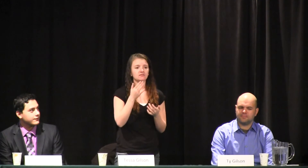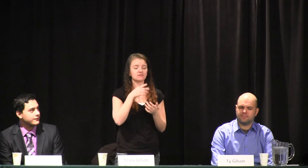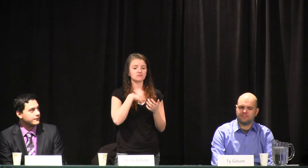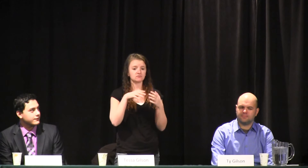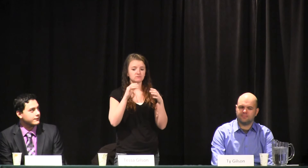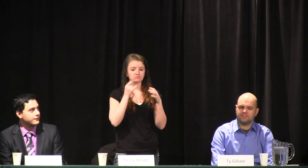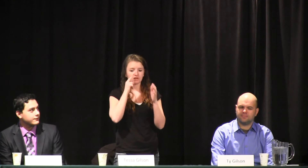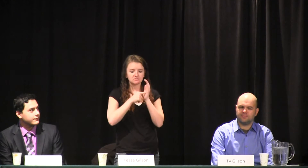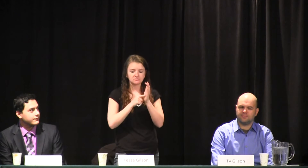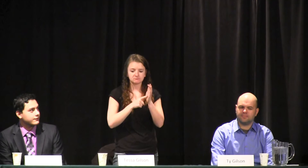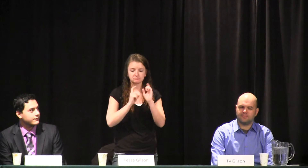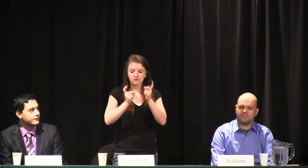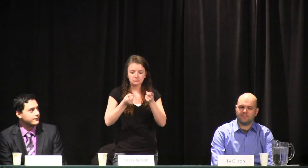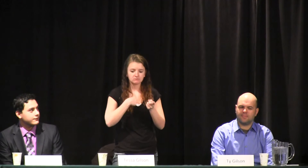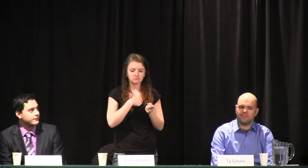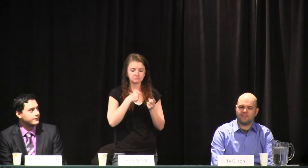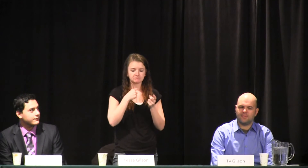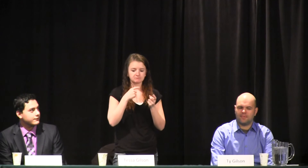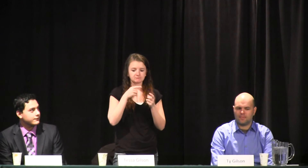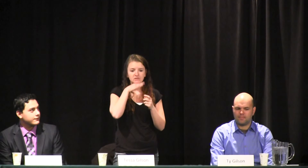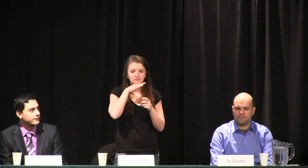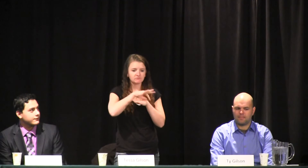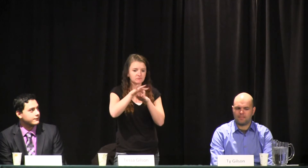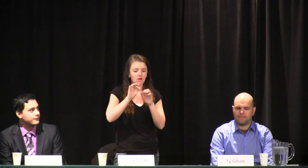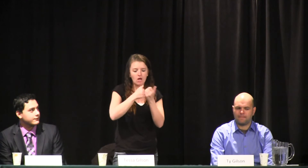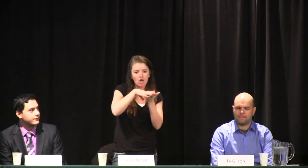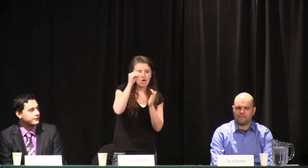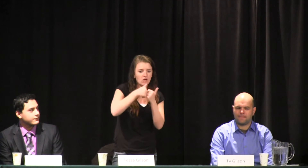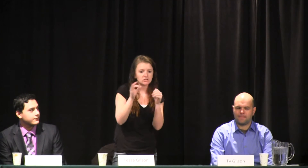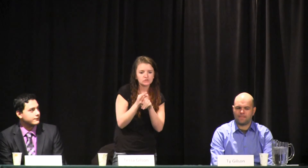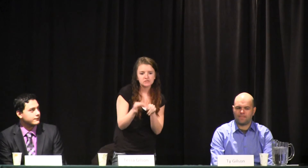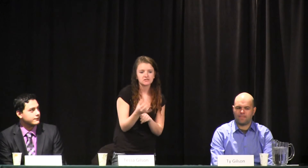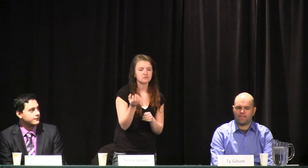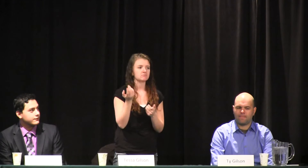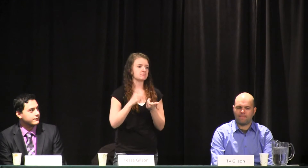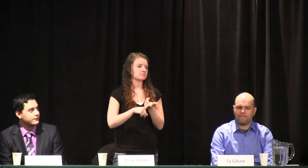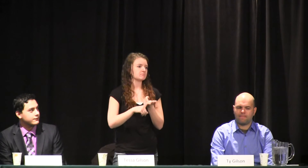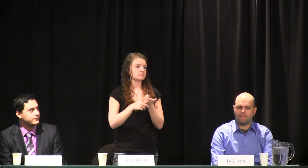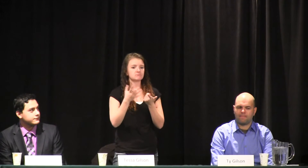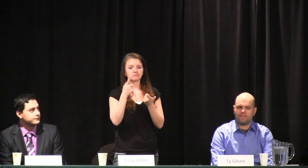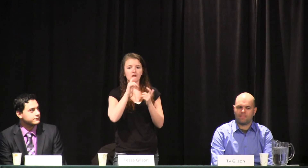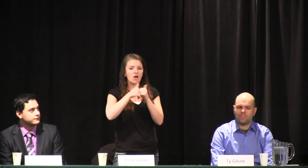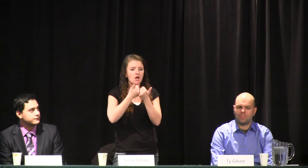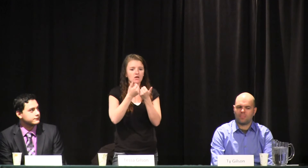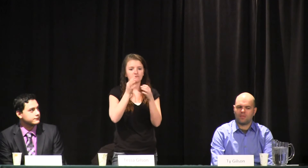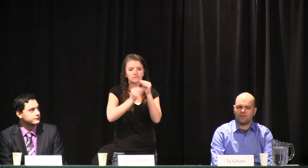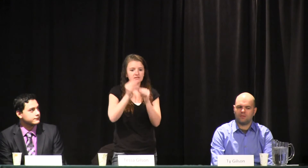and be in the hospital and it was just great. We got to learn how they use pig's feet for transplants